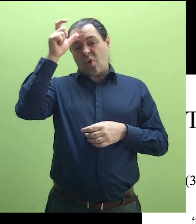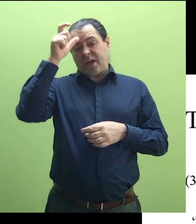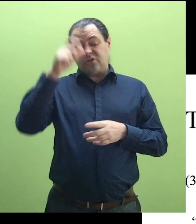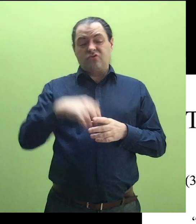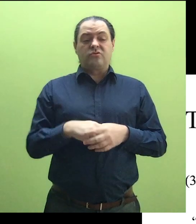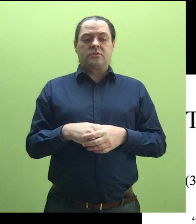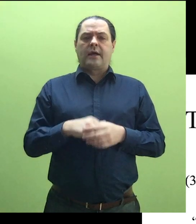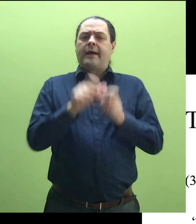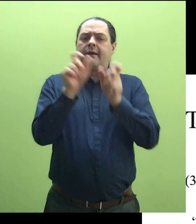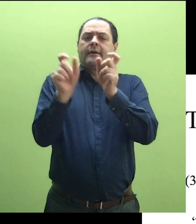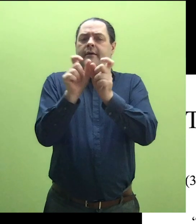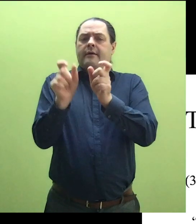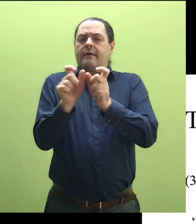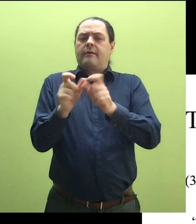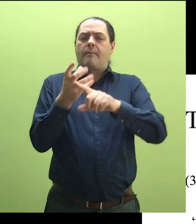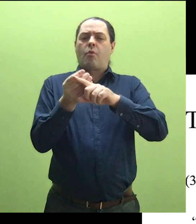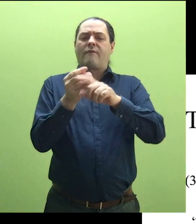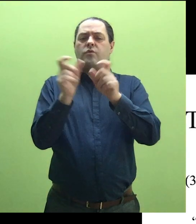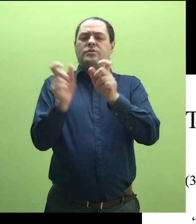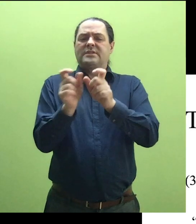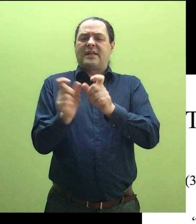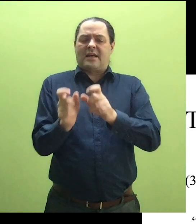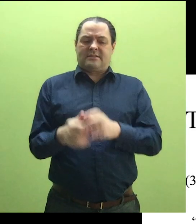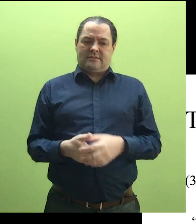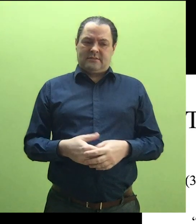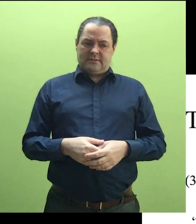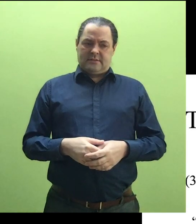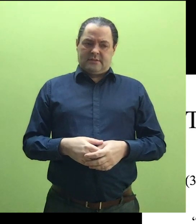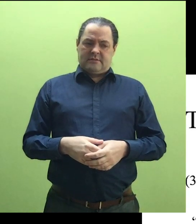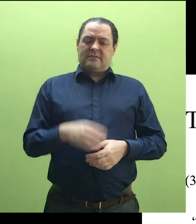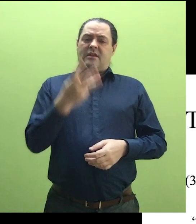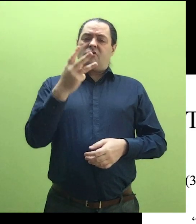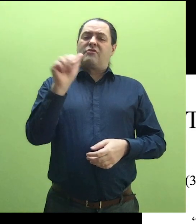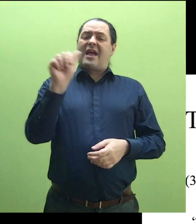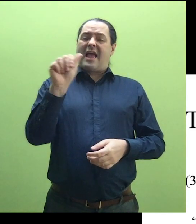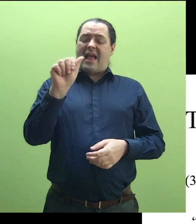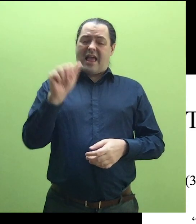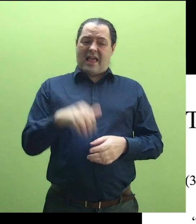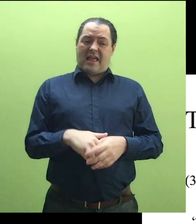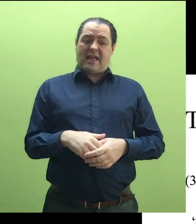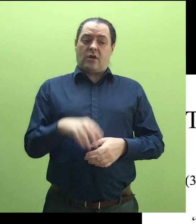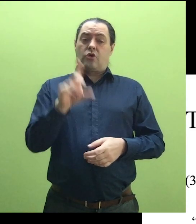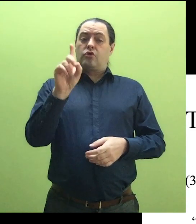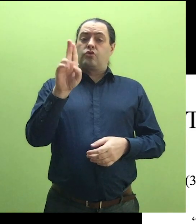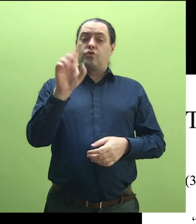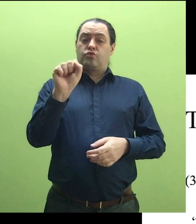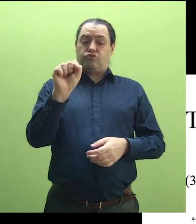example, mark these Valency alternations morpho-syntactically. In 3a the verb "düş-" (fall) is